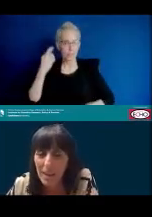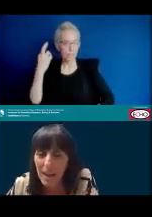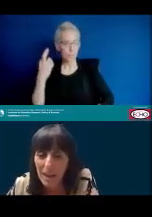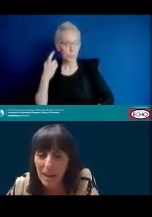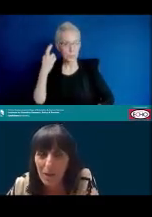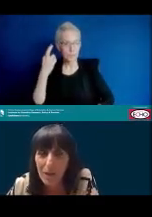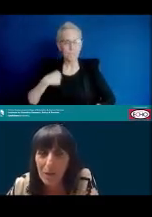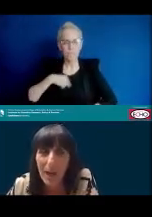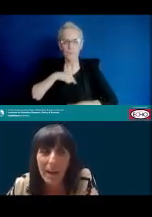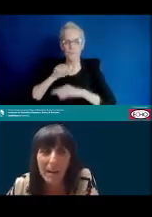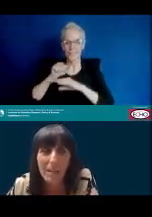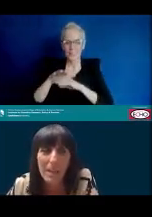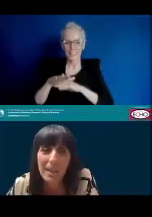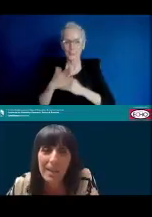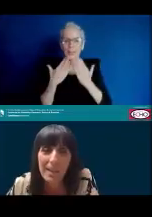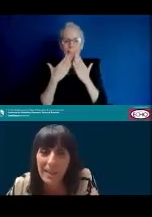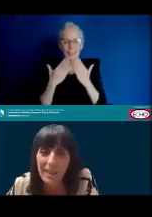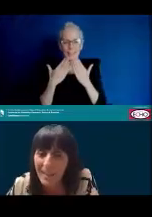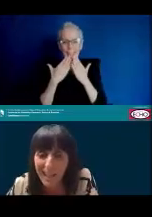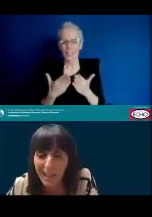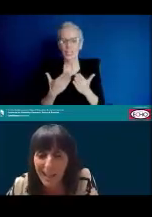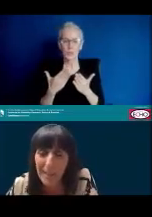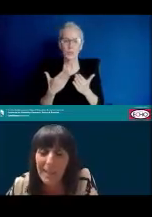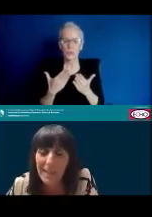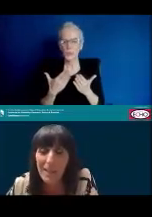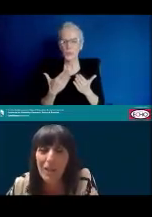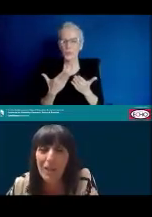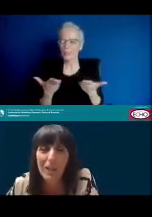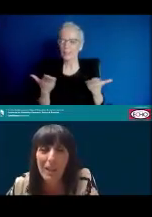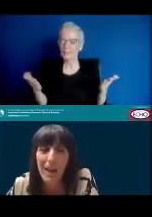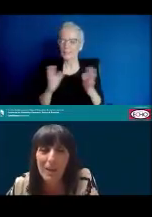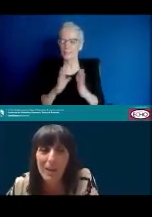thank you Swags, because it does take a minute to fill out